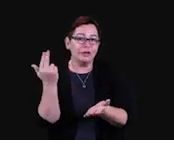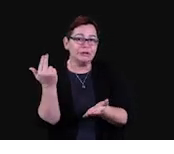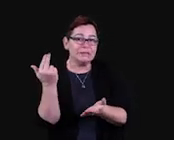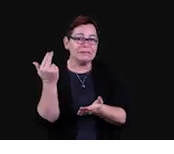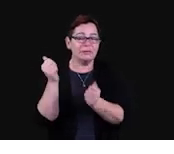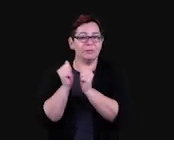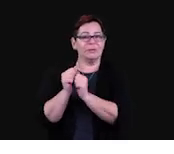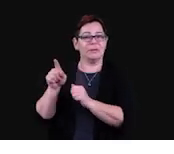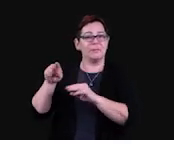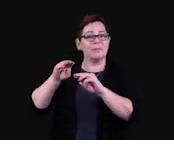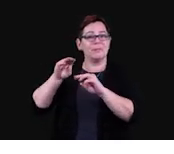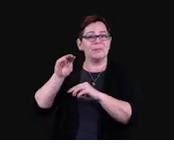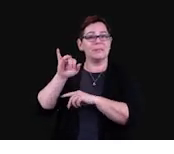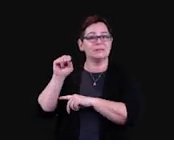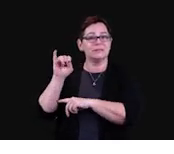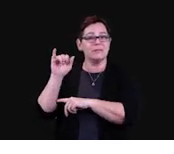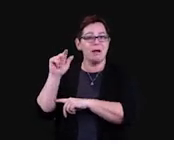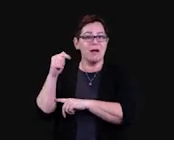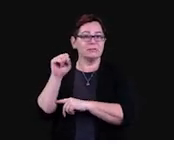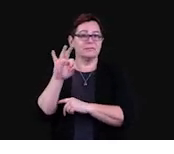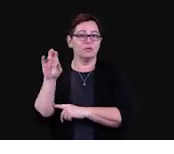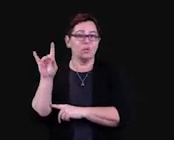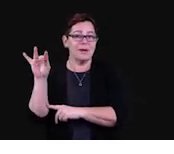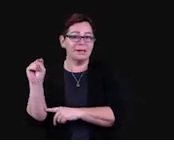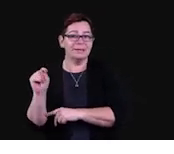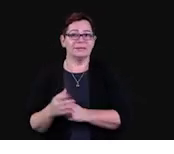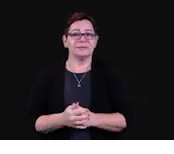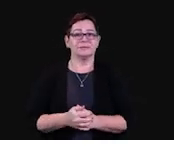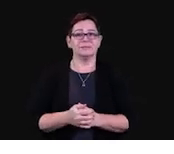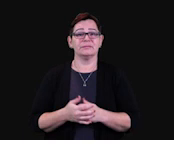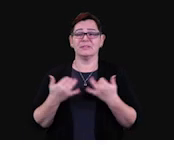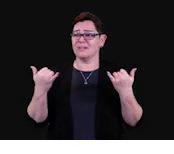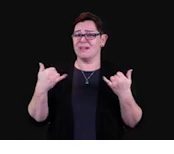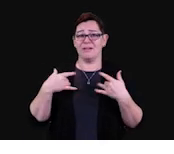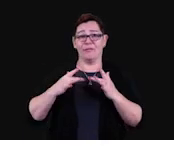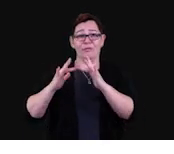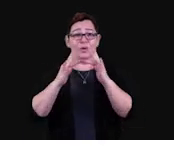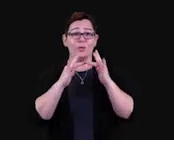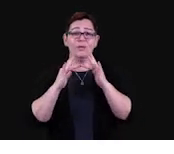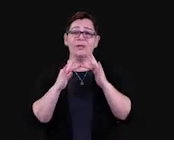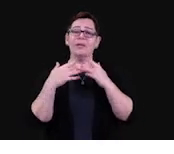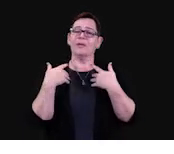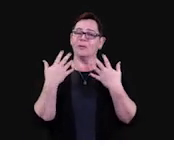and invite you to take a moment of silence to have a thought for the territory in which you find yourself.